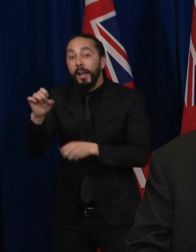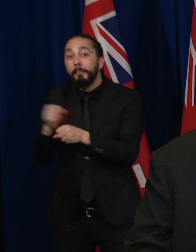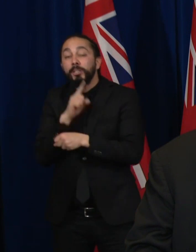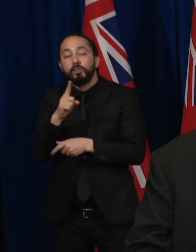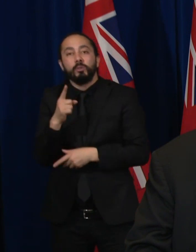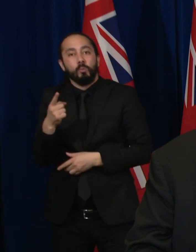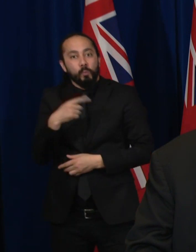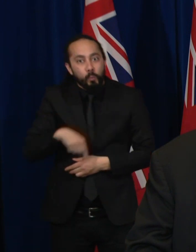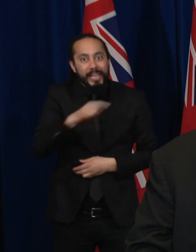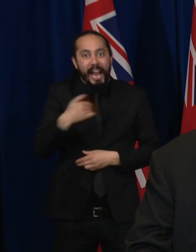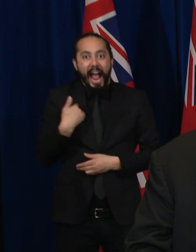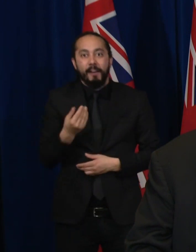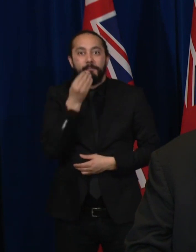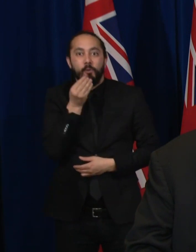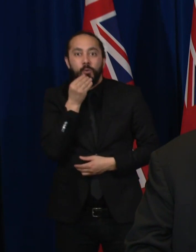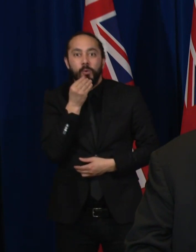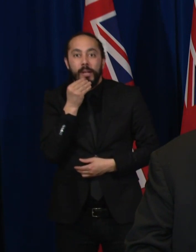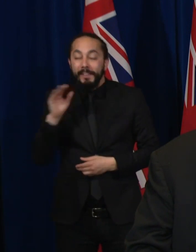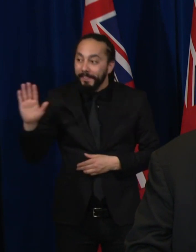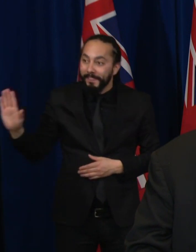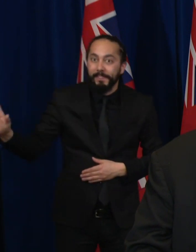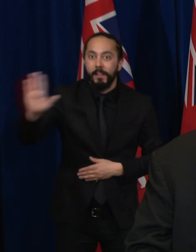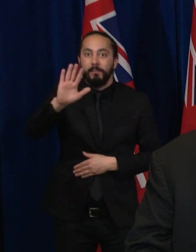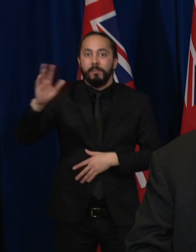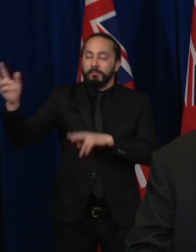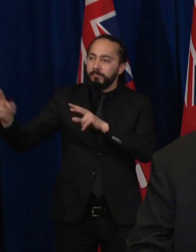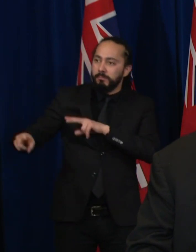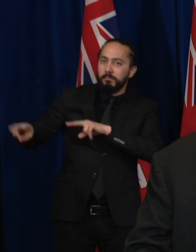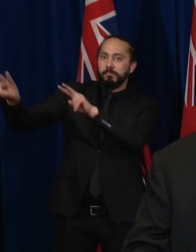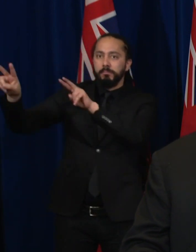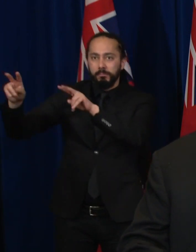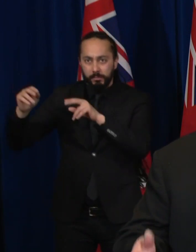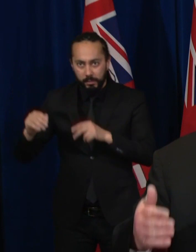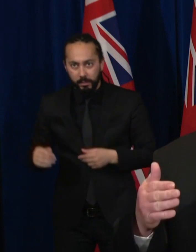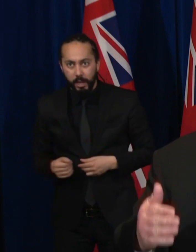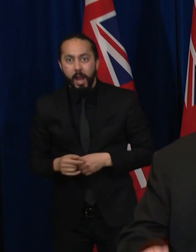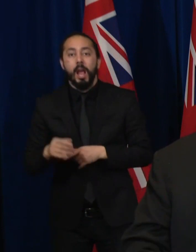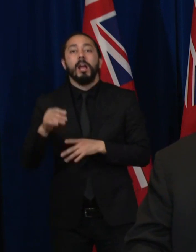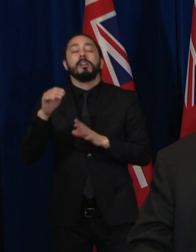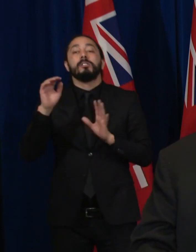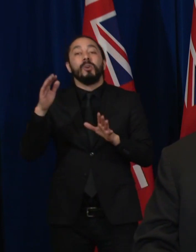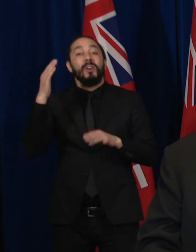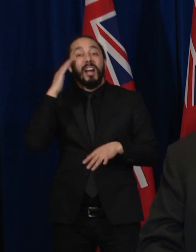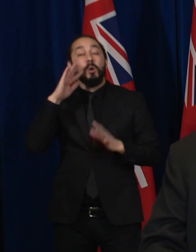I know the retailers are doing everything they can. I know they're putting the shields up at the cash